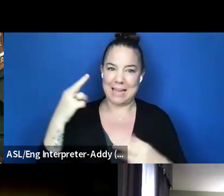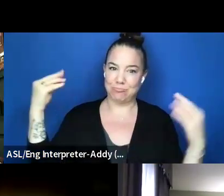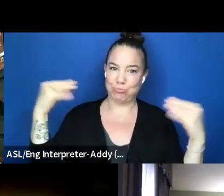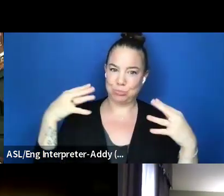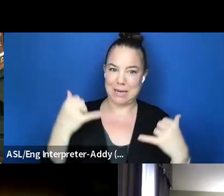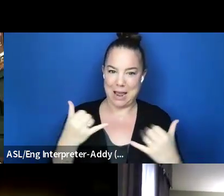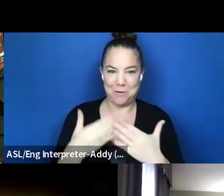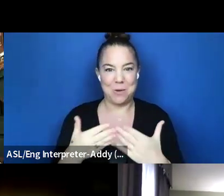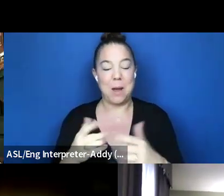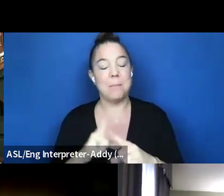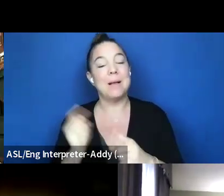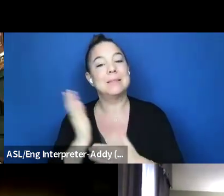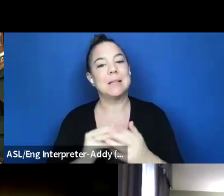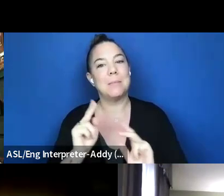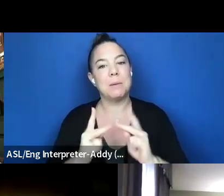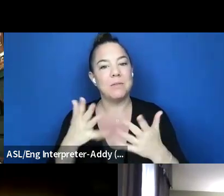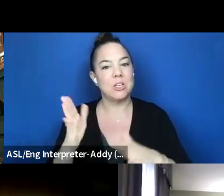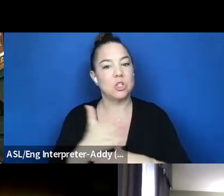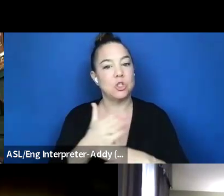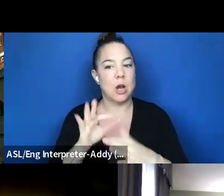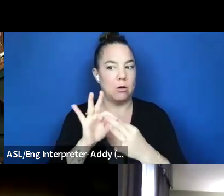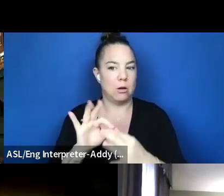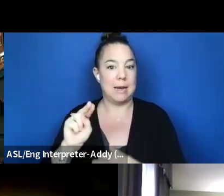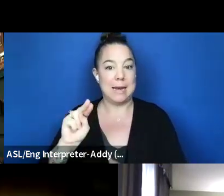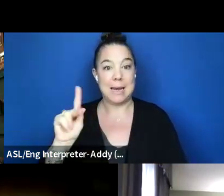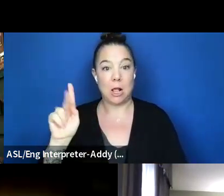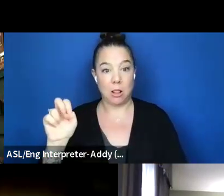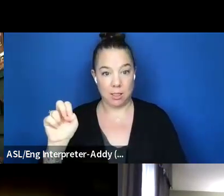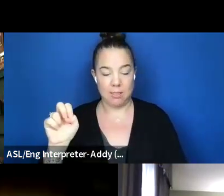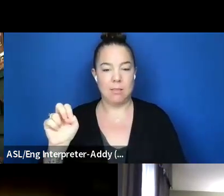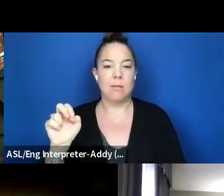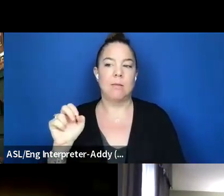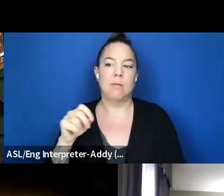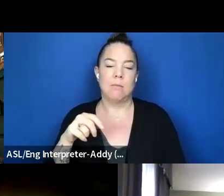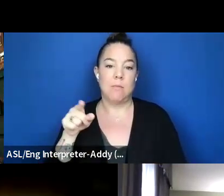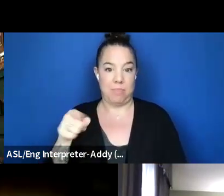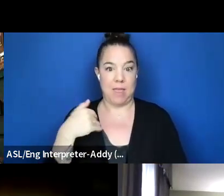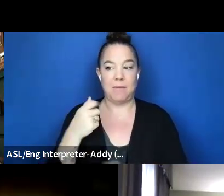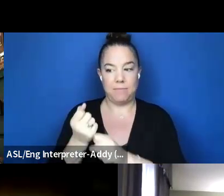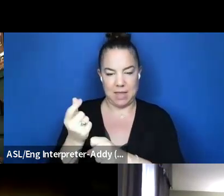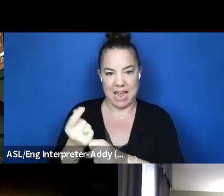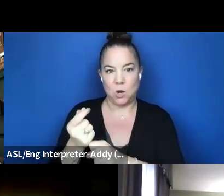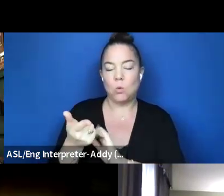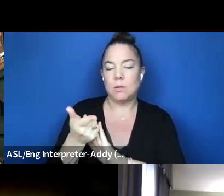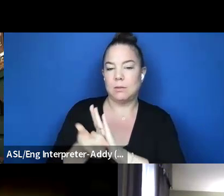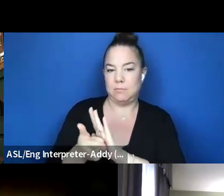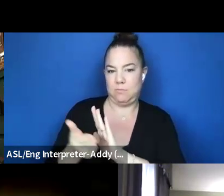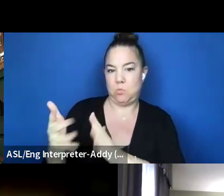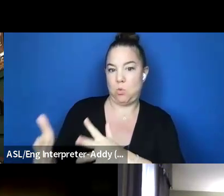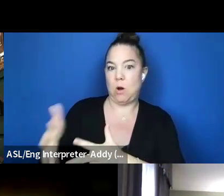Brooke Wilson (she/her): some folks have shared some stuff from nickel and and they do an annual legislative priority guide